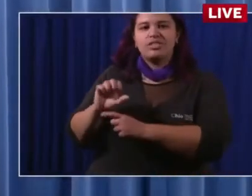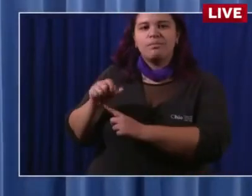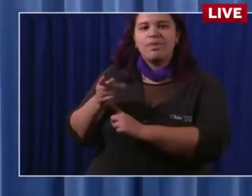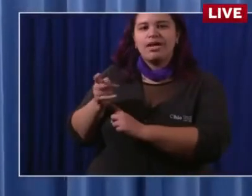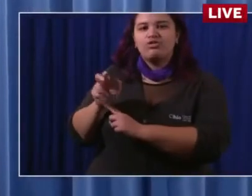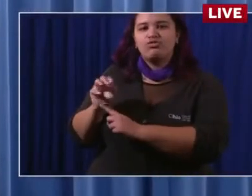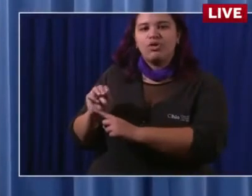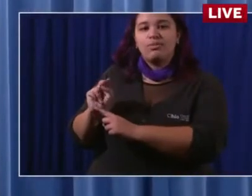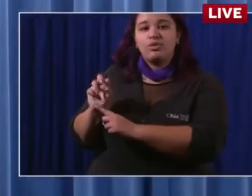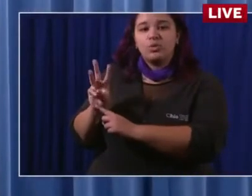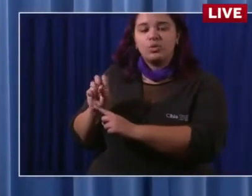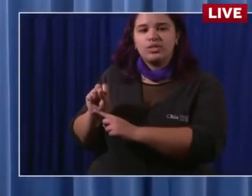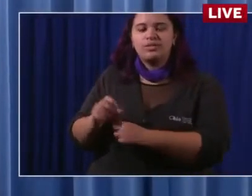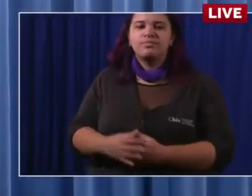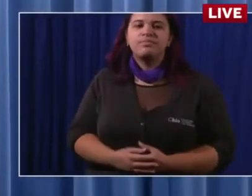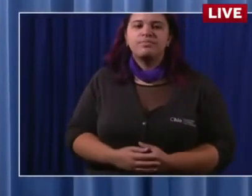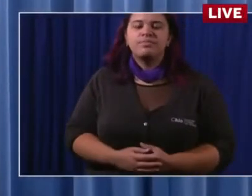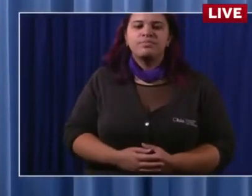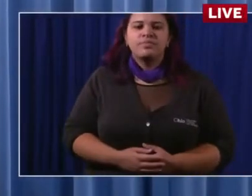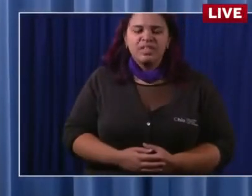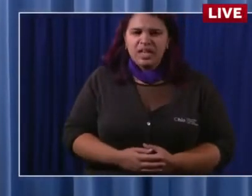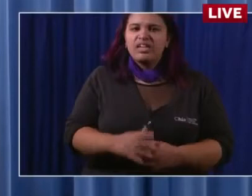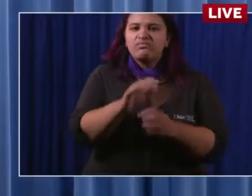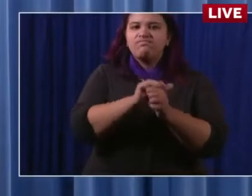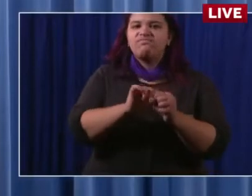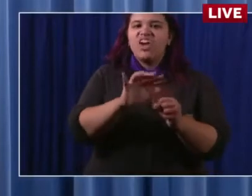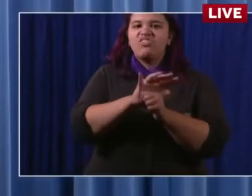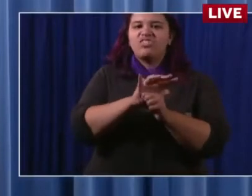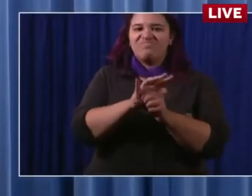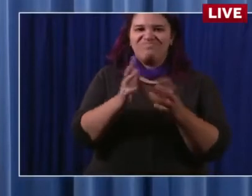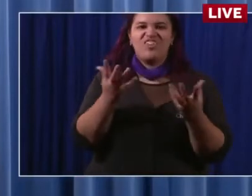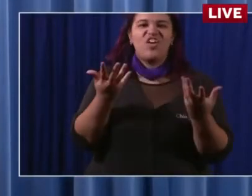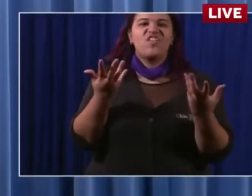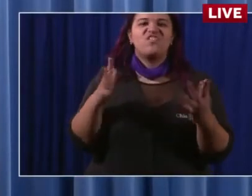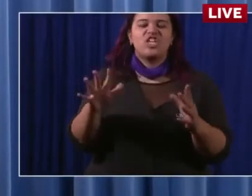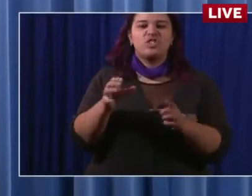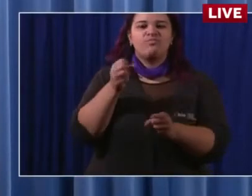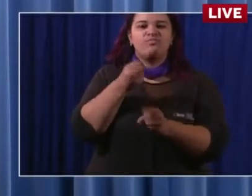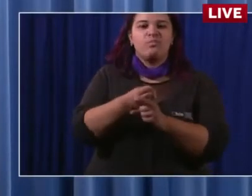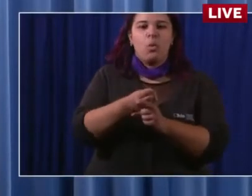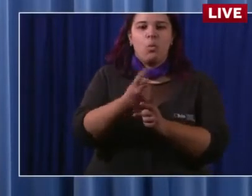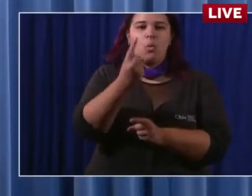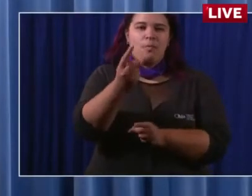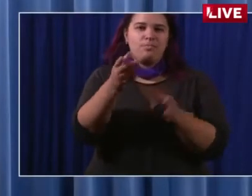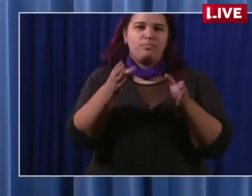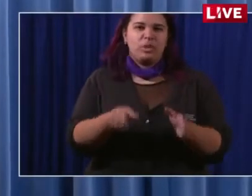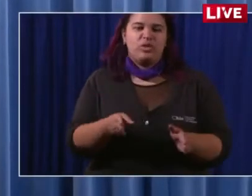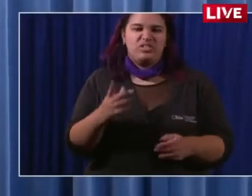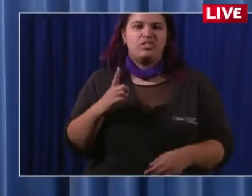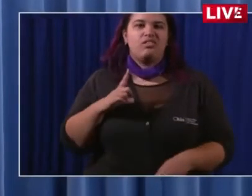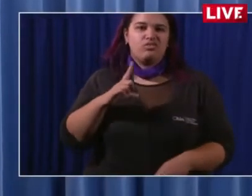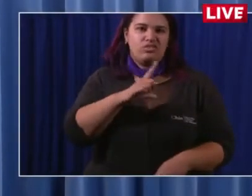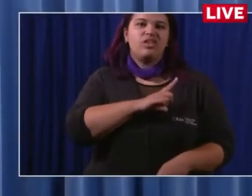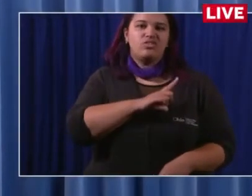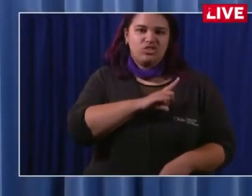HI, GOVERNOR, LIEUTENANT GOVERNOR MOLLY MARTINES WITH INSPECTOR AND NEWS. THE VIRUS HAS INFILTRATED AT LEAST ONE OF THE CHAMBERS.